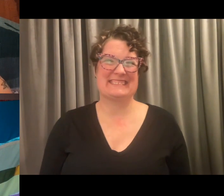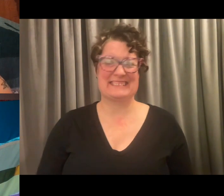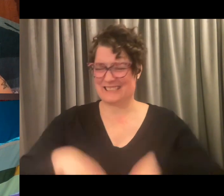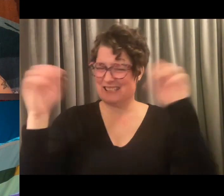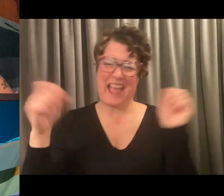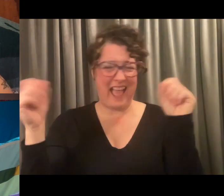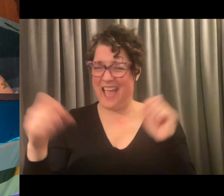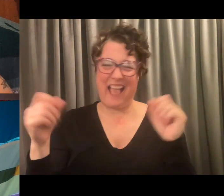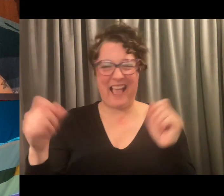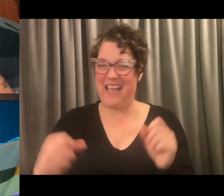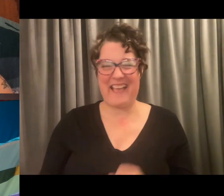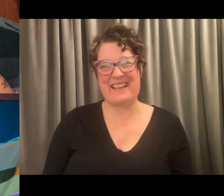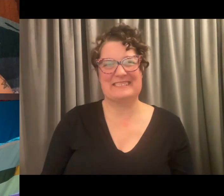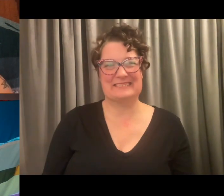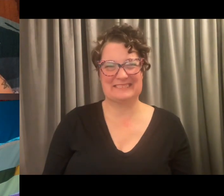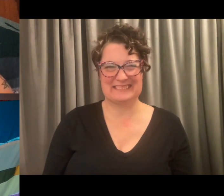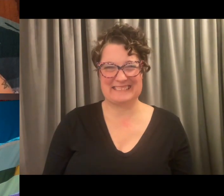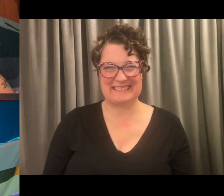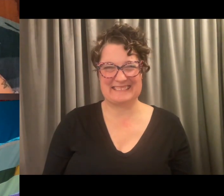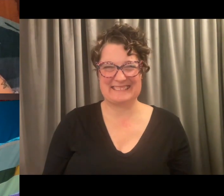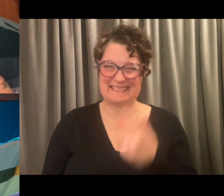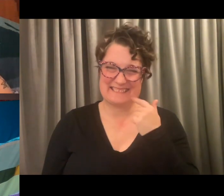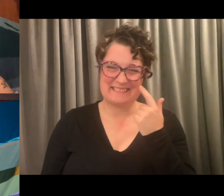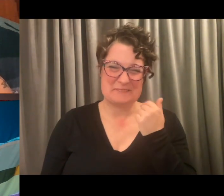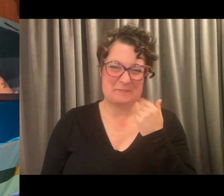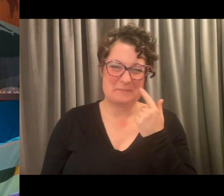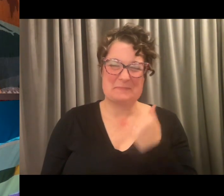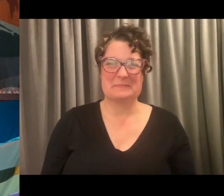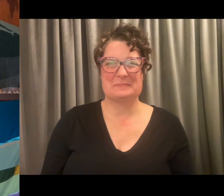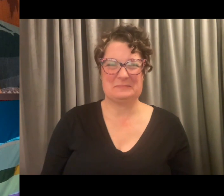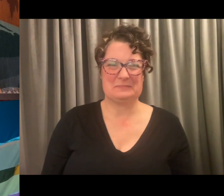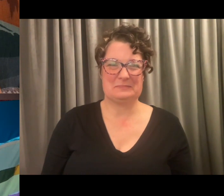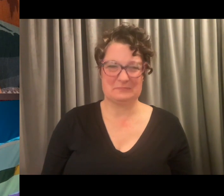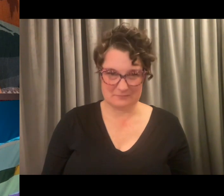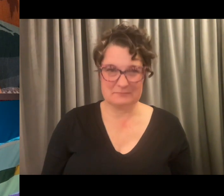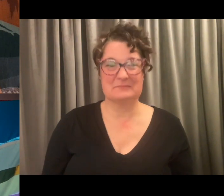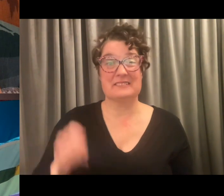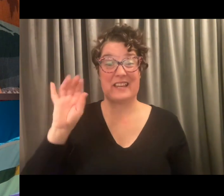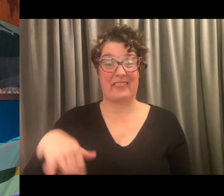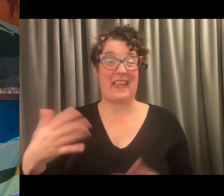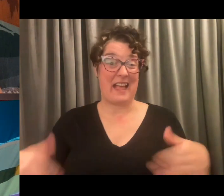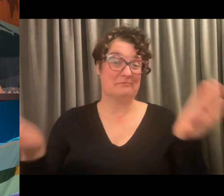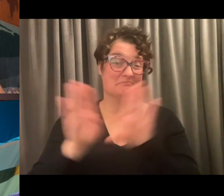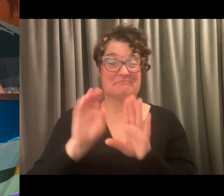Nomy: Yeah... Rebekah: That's our Sivan podcast. Thanks for listening, everyone, and you can still buy the planner on our